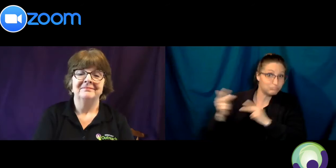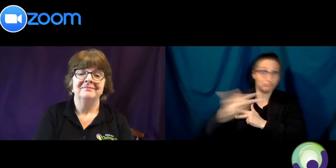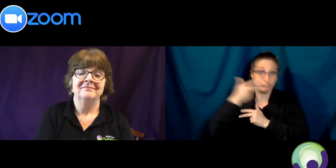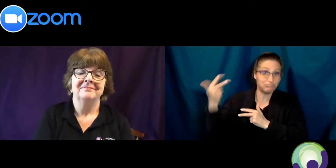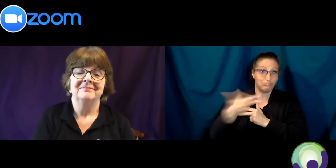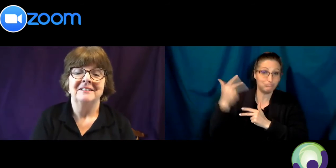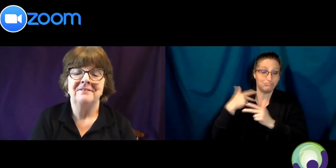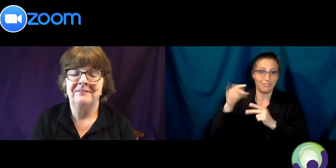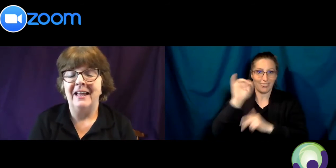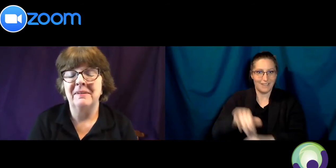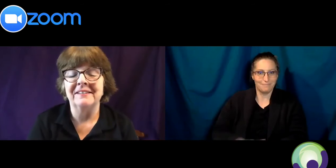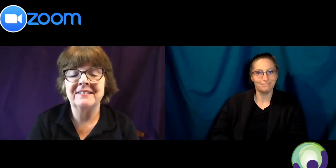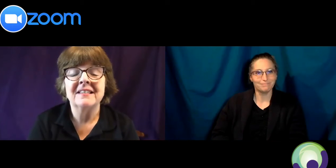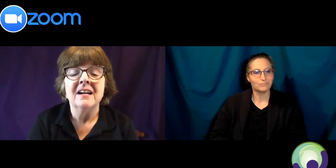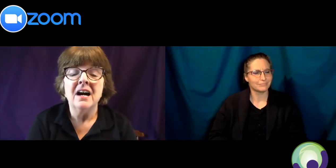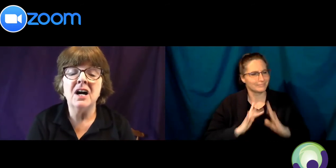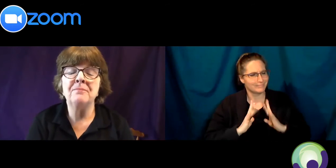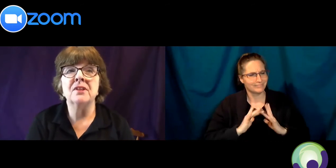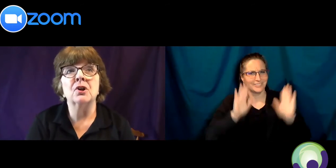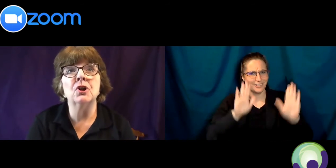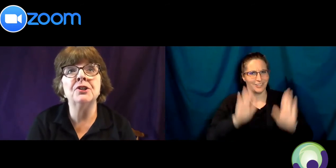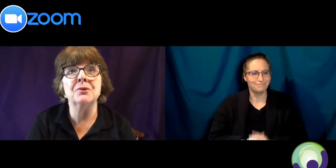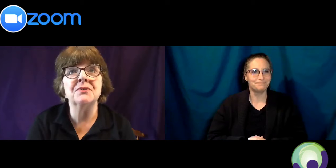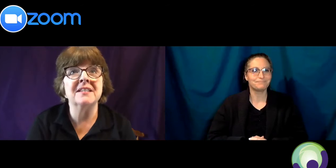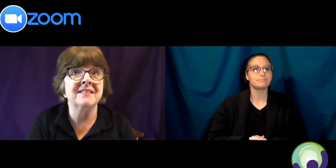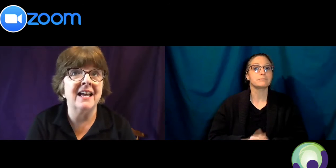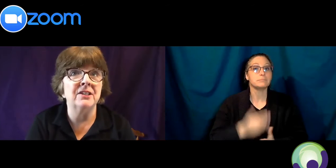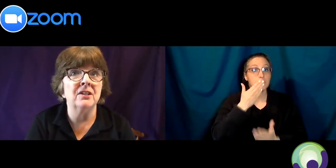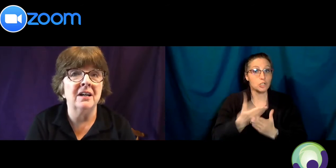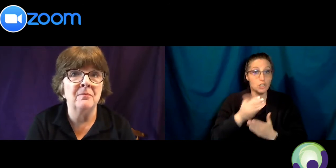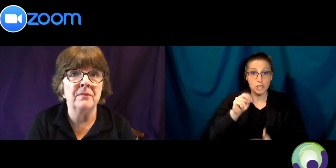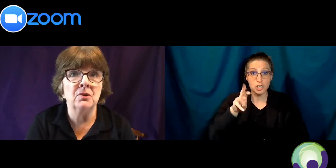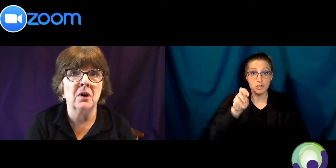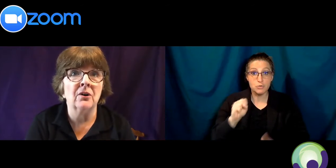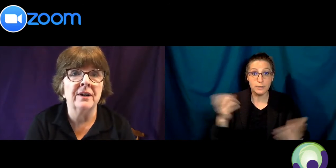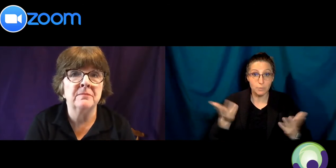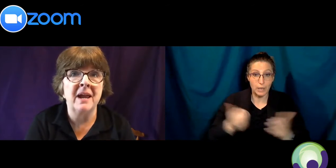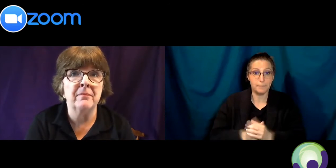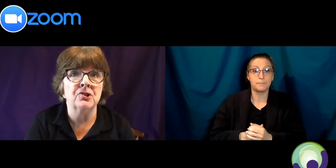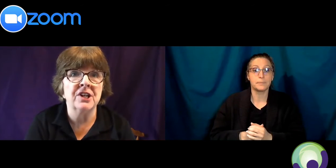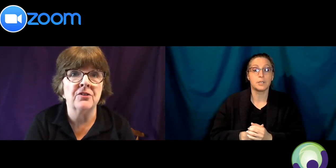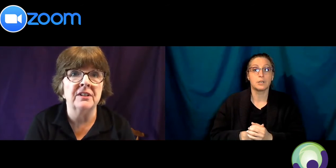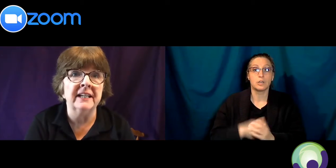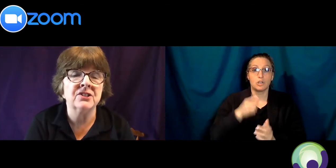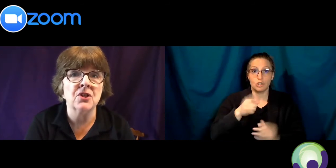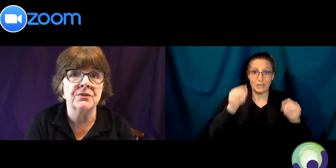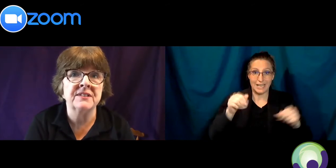Maryann: Fabulous.The good news is that you are going to be able to share the links to those six